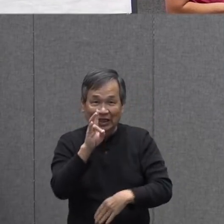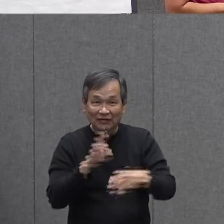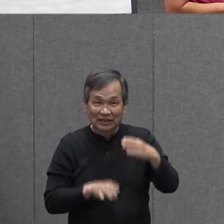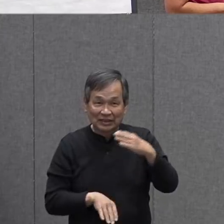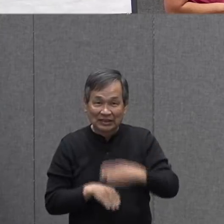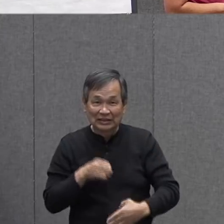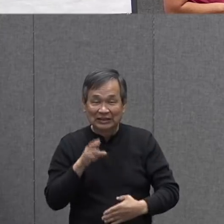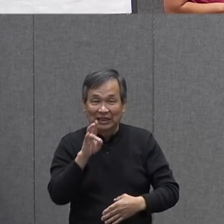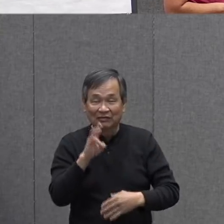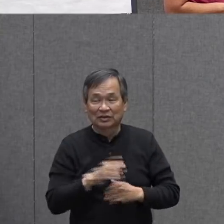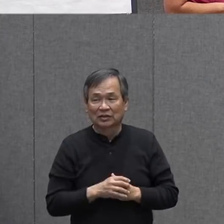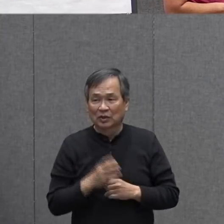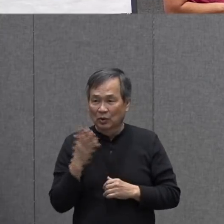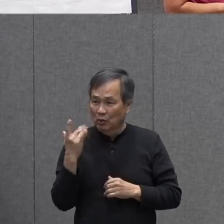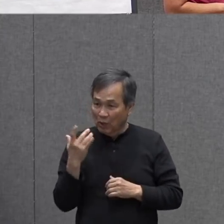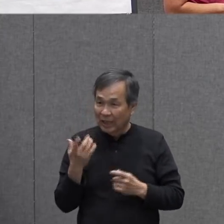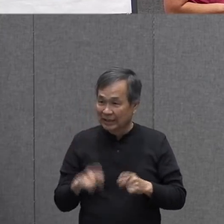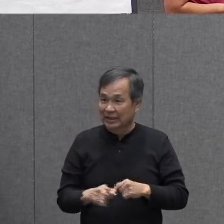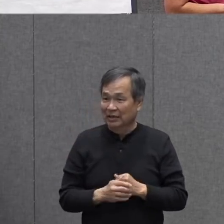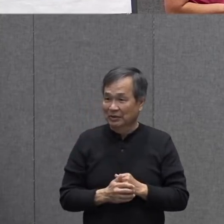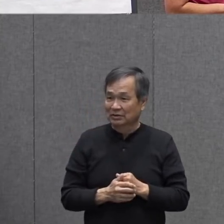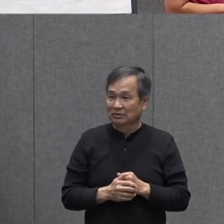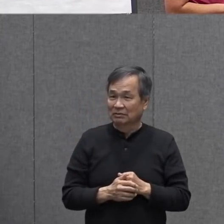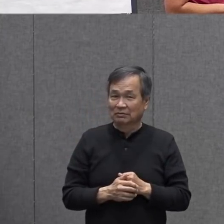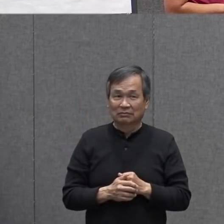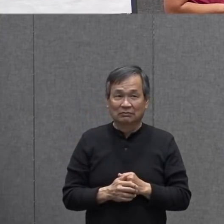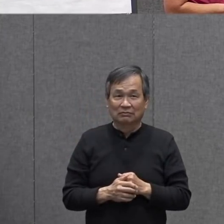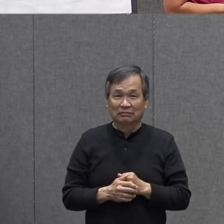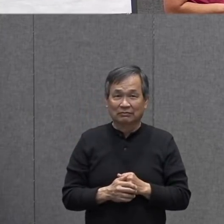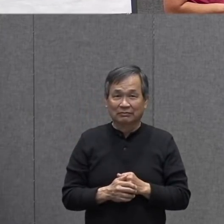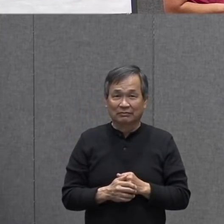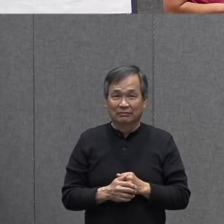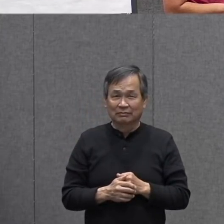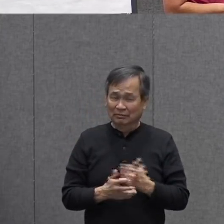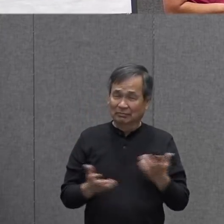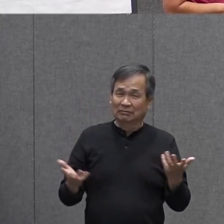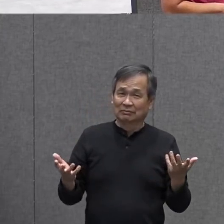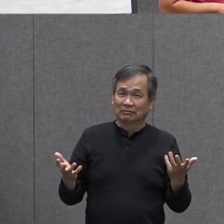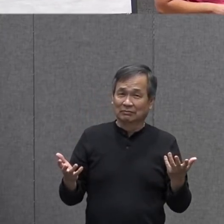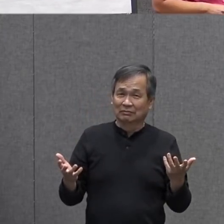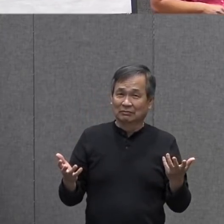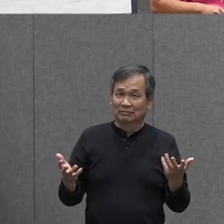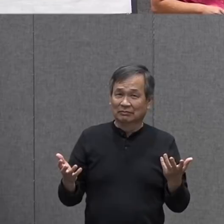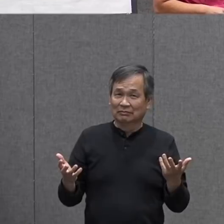Why does that happen? Why did the seven stay the same?